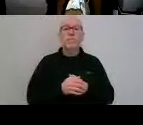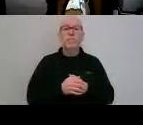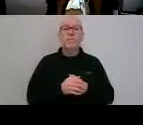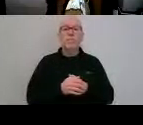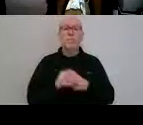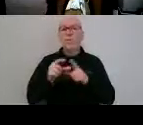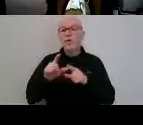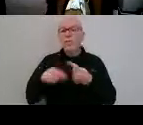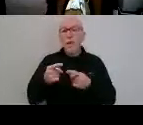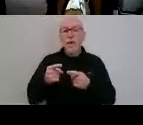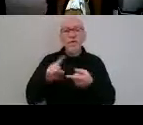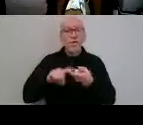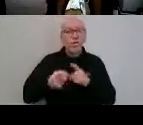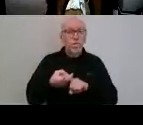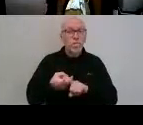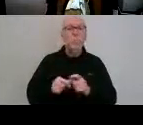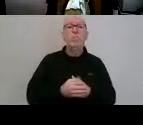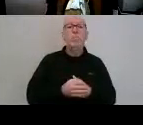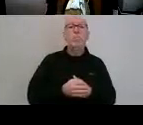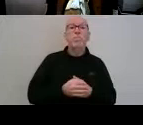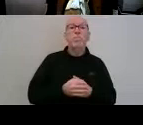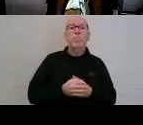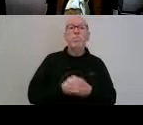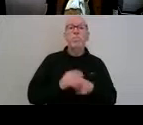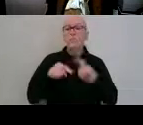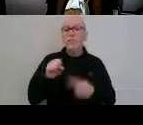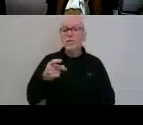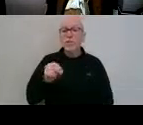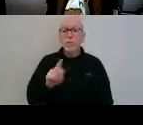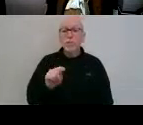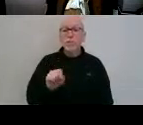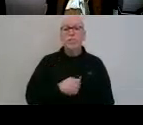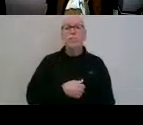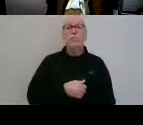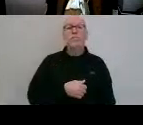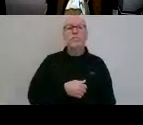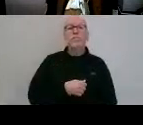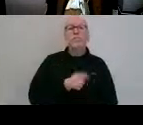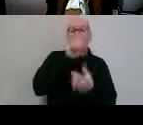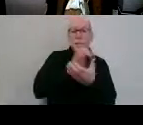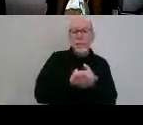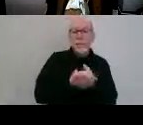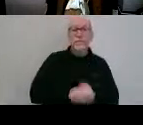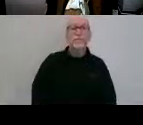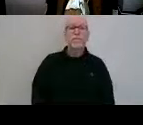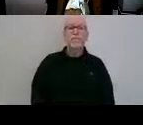Words about friendship, about sport, about belief, about fear.